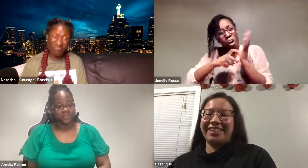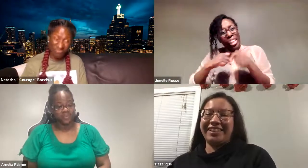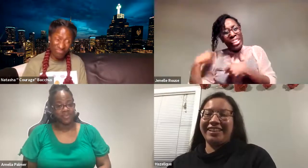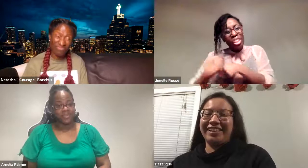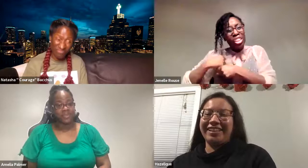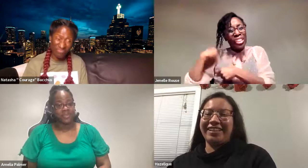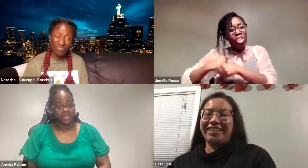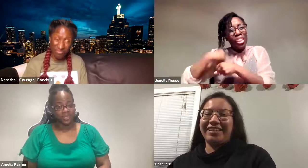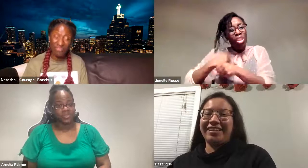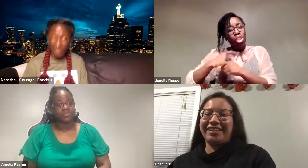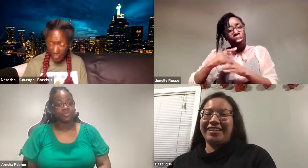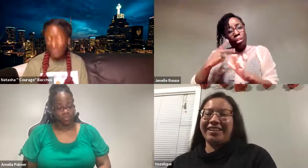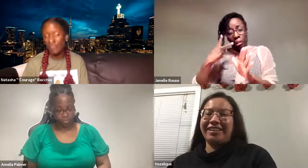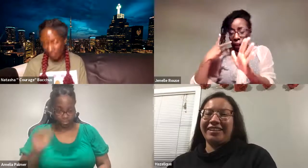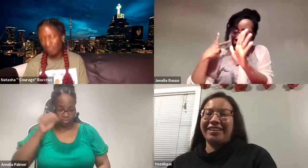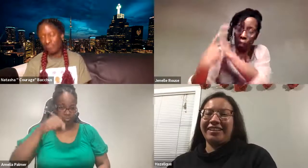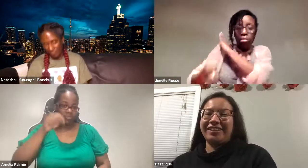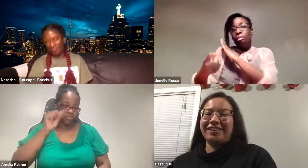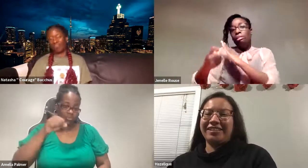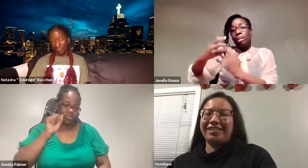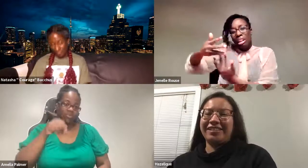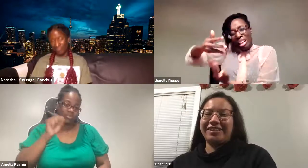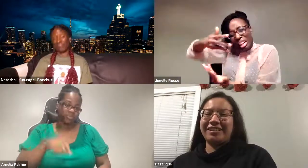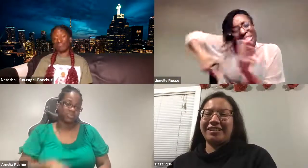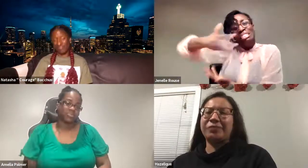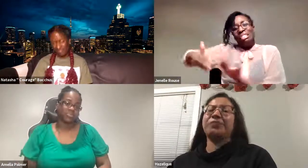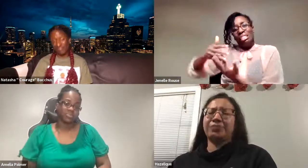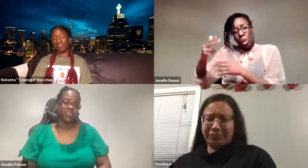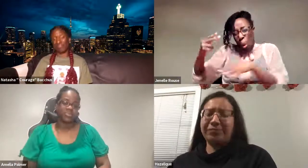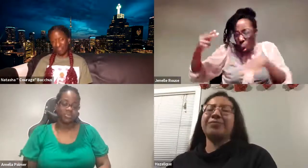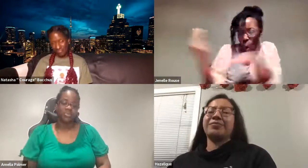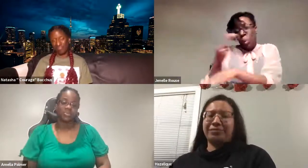you can't even do that with spoken languages. that requires decades and decades of immersion